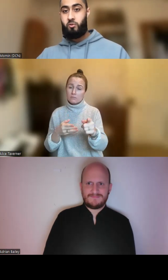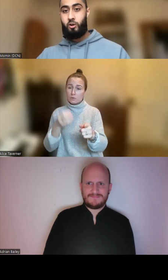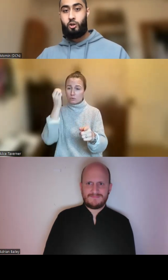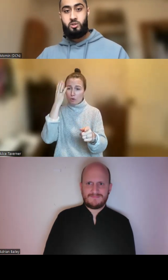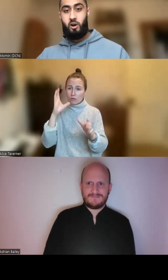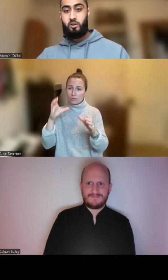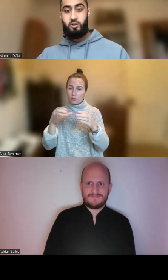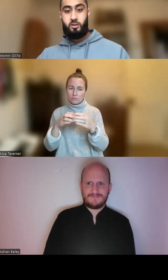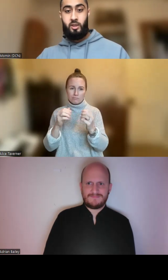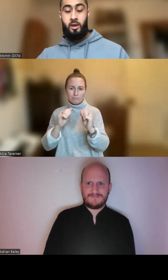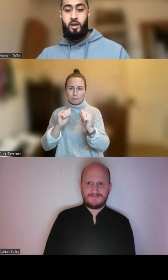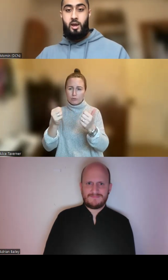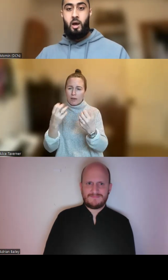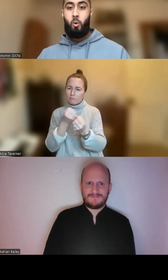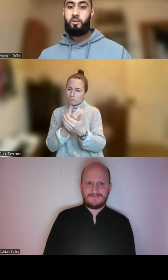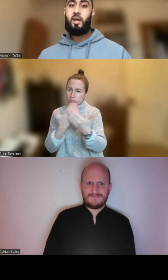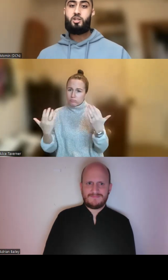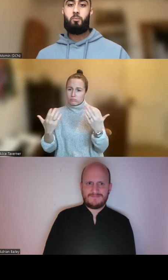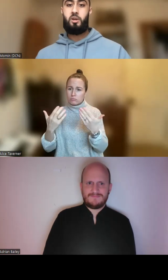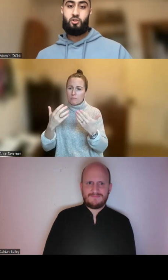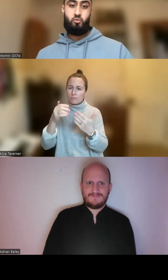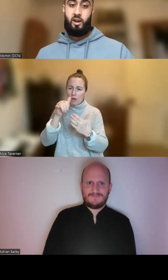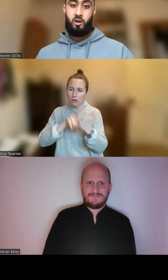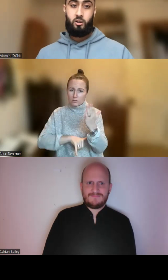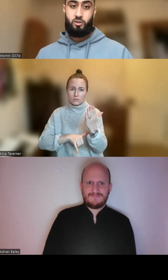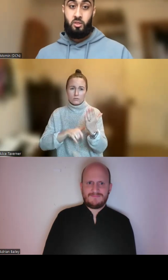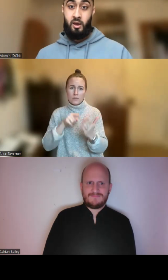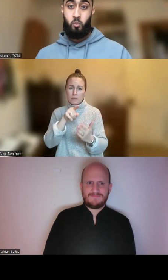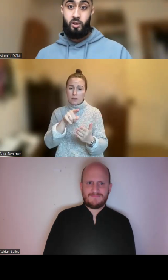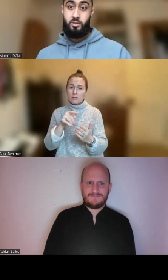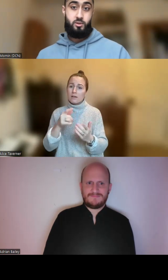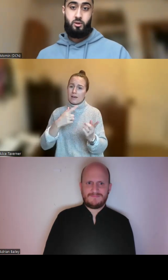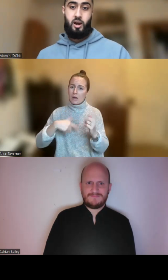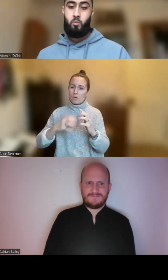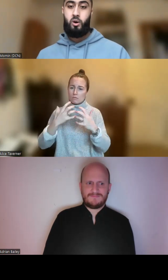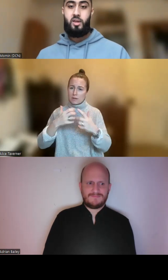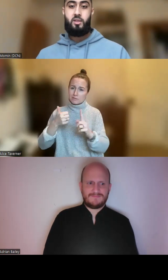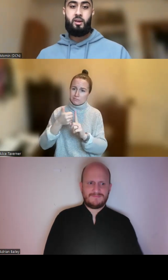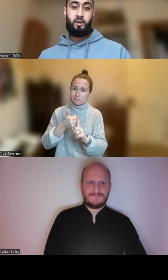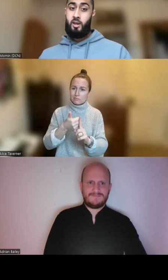We've got tons of articles on there. All the tech champions write articles on there with what they think